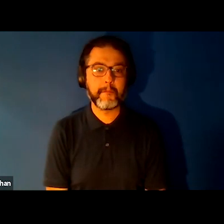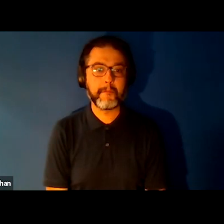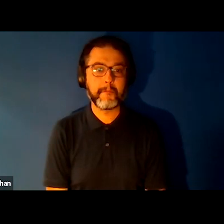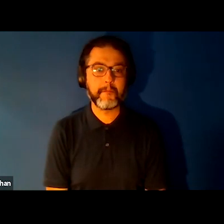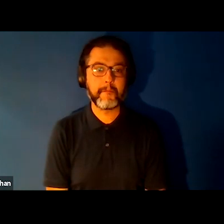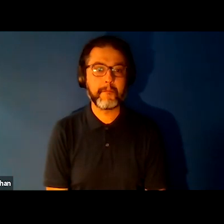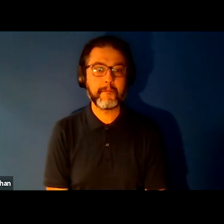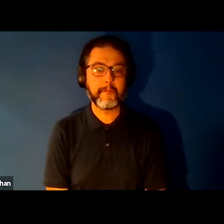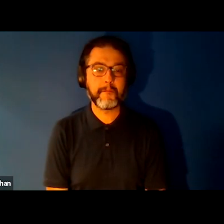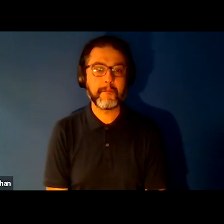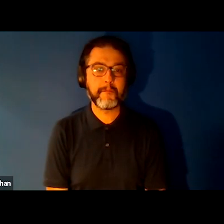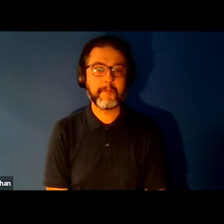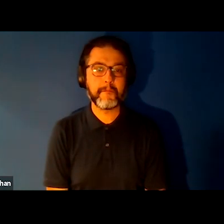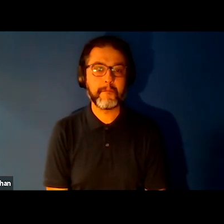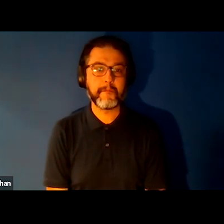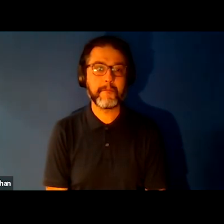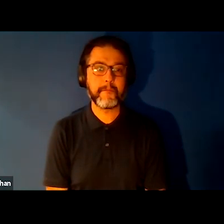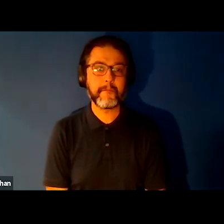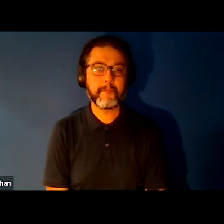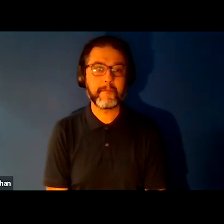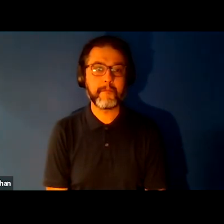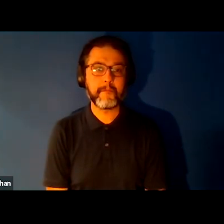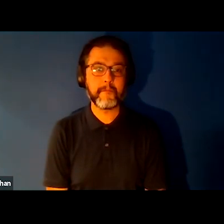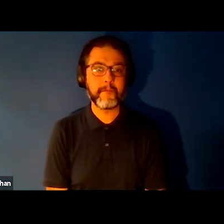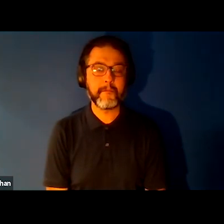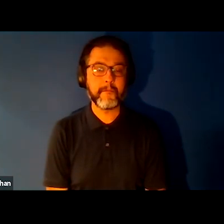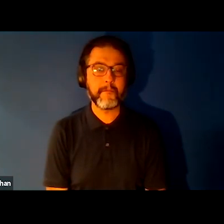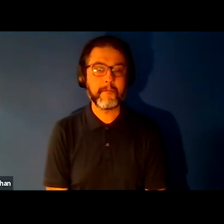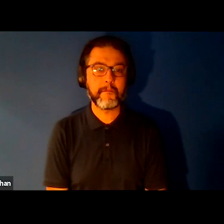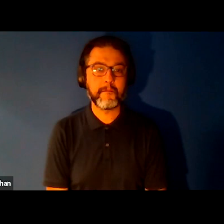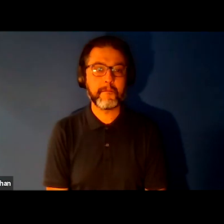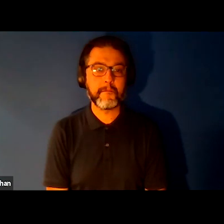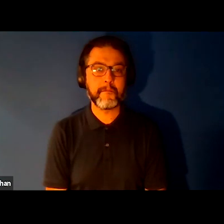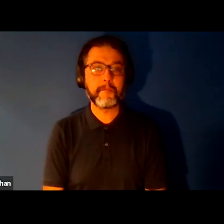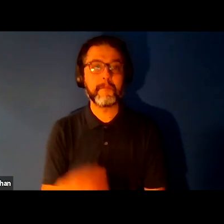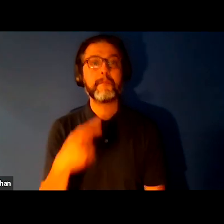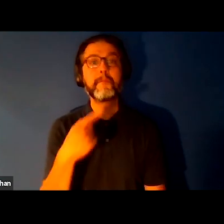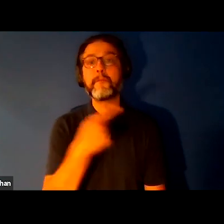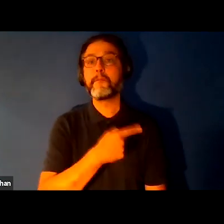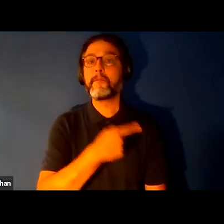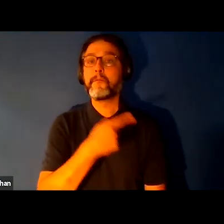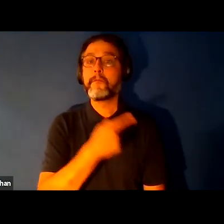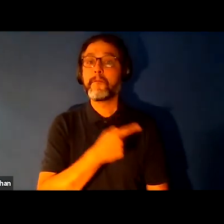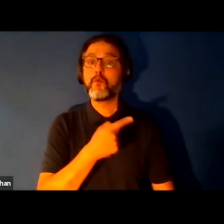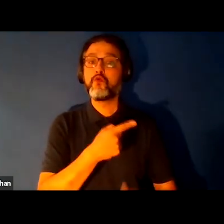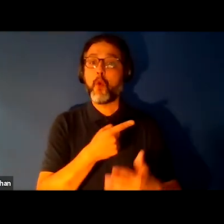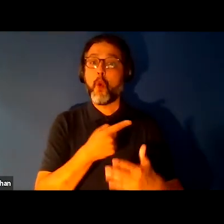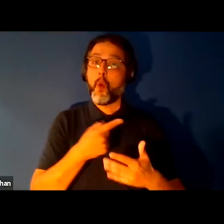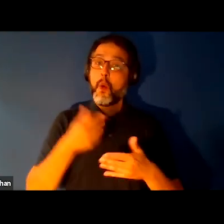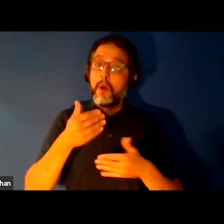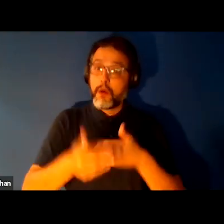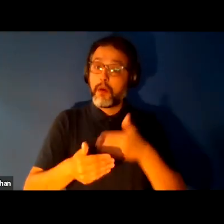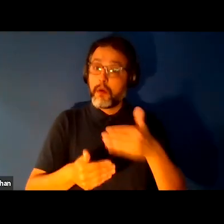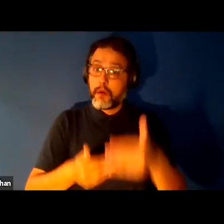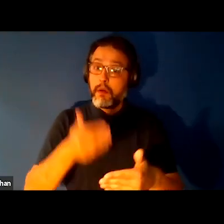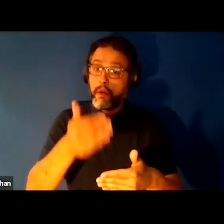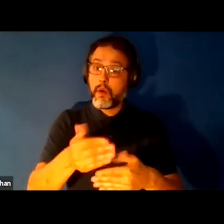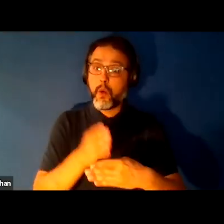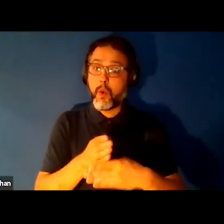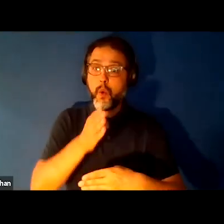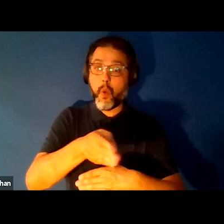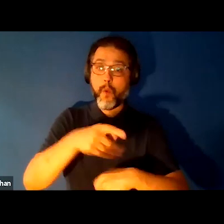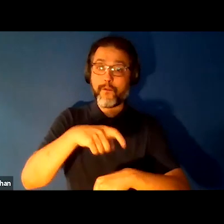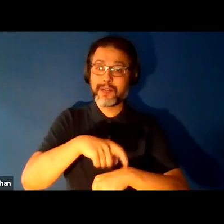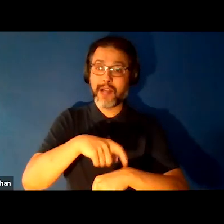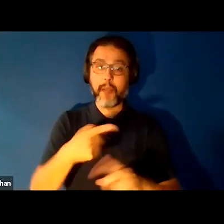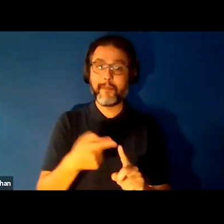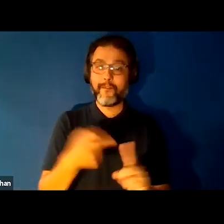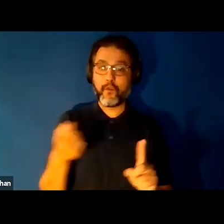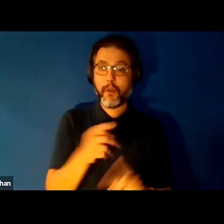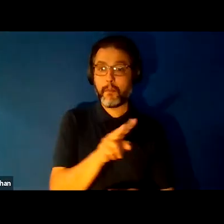So, through time . . . basically, the Master Plan was for 2012-2022, which obviously we're